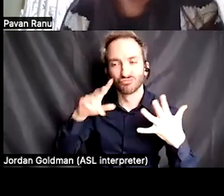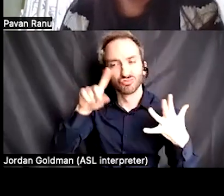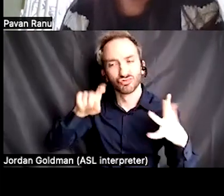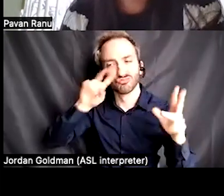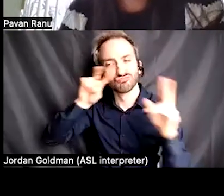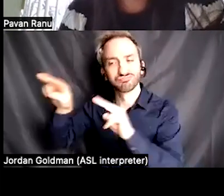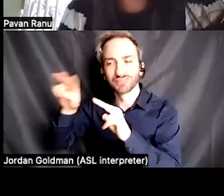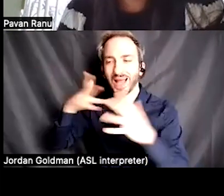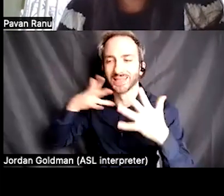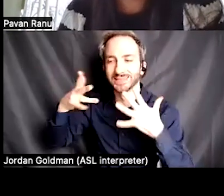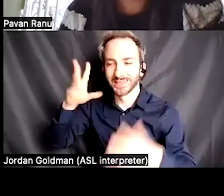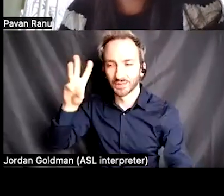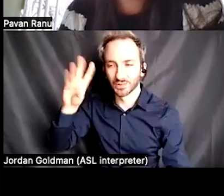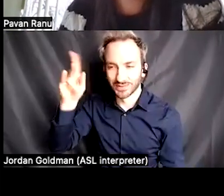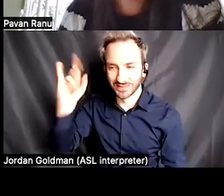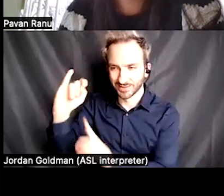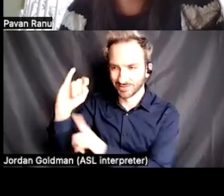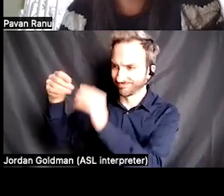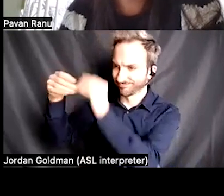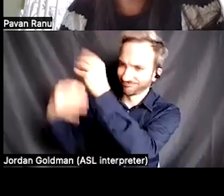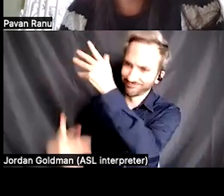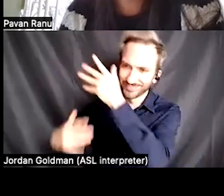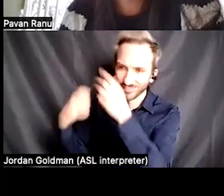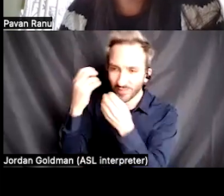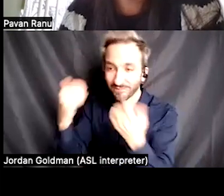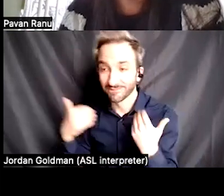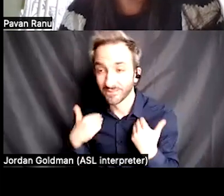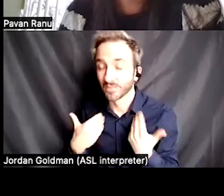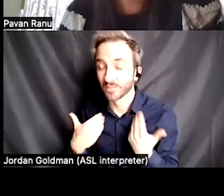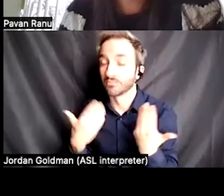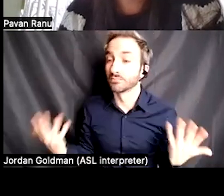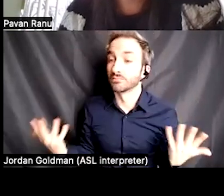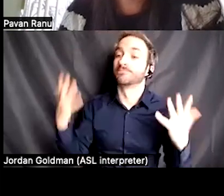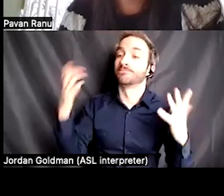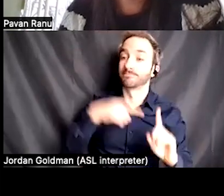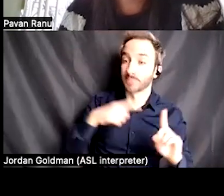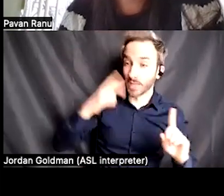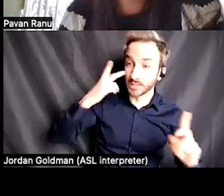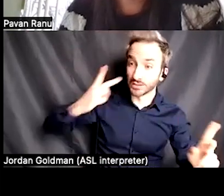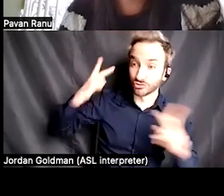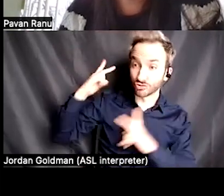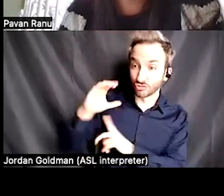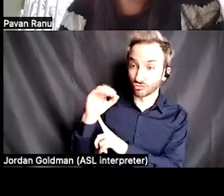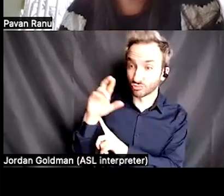All right. So, in its most purest form, Nostalgiacore is about immersing oneself